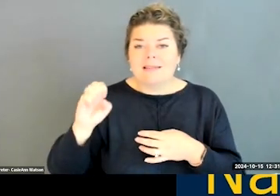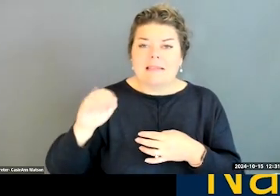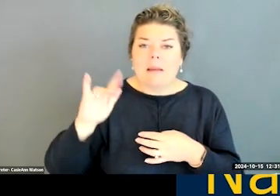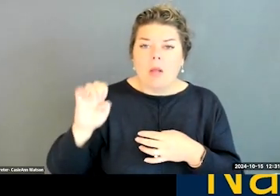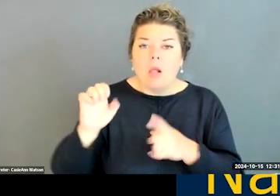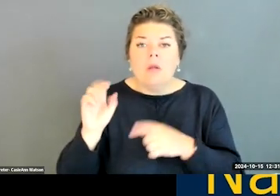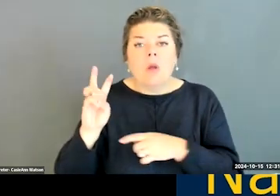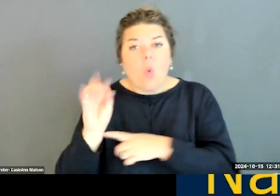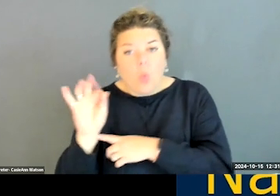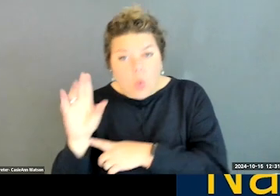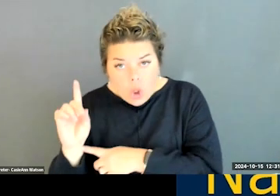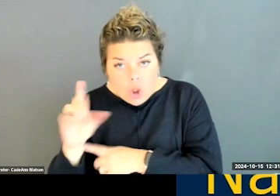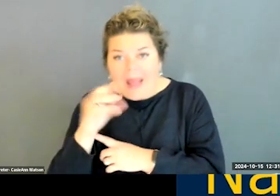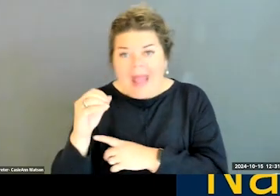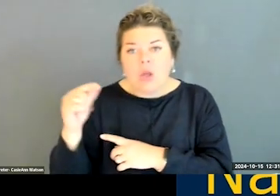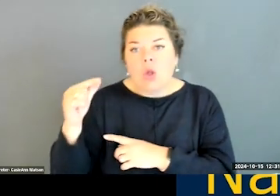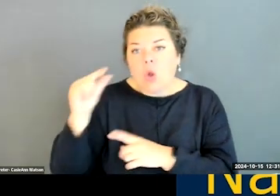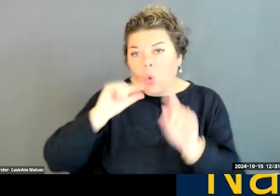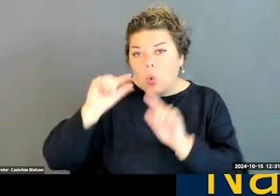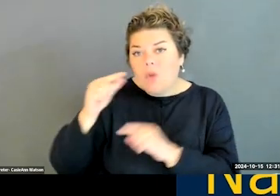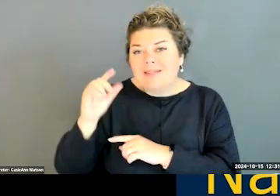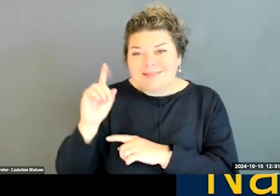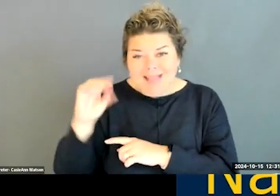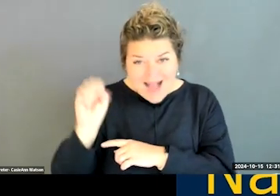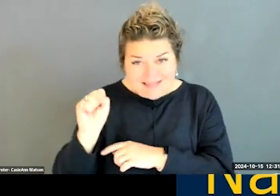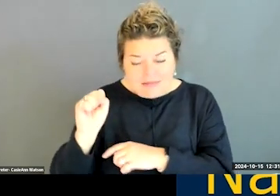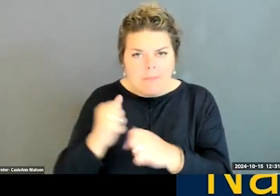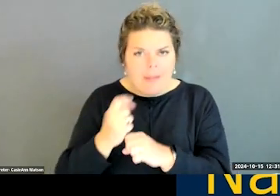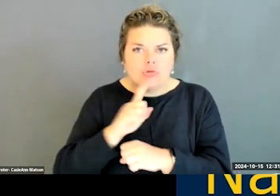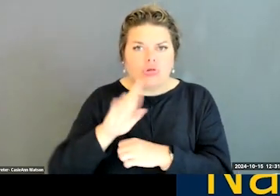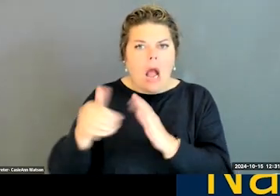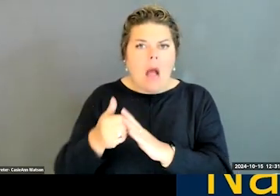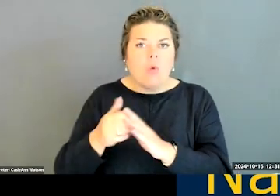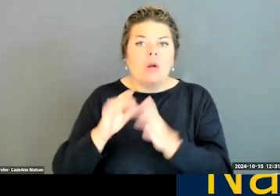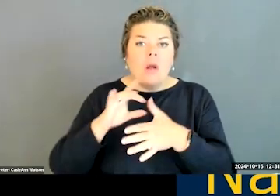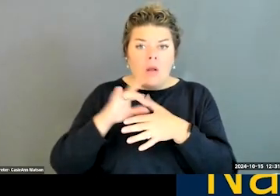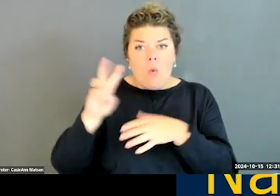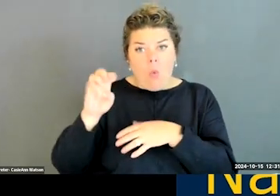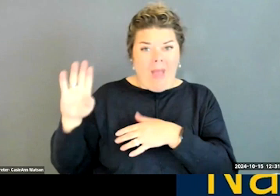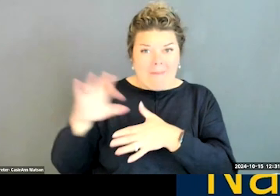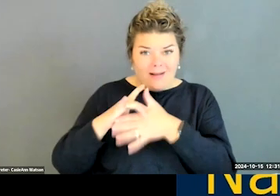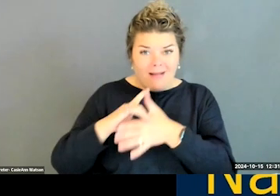and how it's make sure that we're creating our digital content accessibly. And then to round out the end of the month,